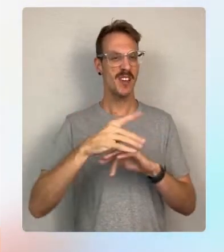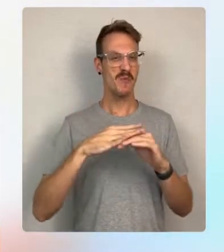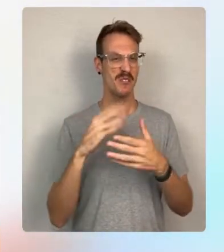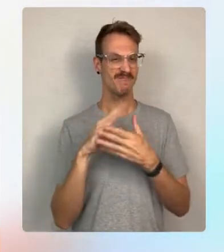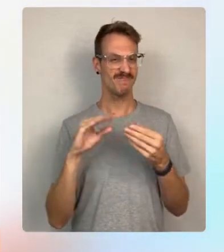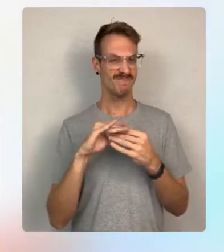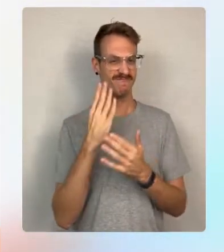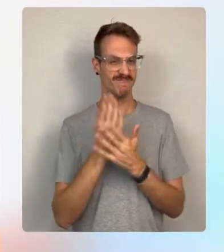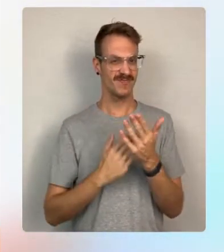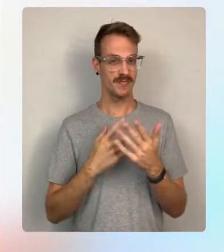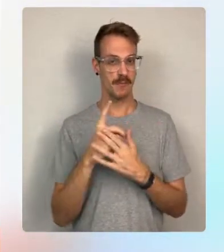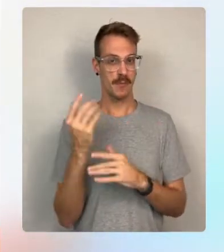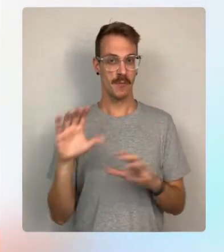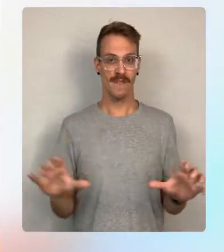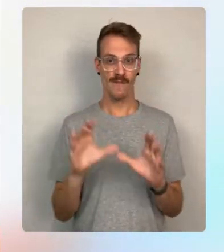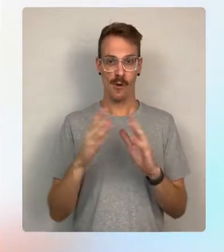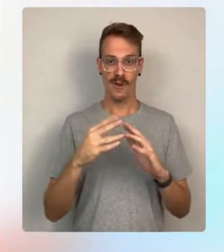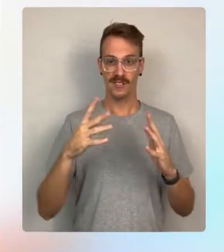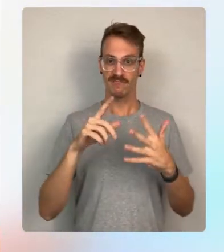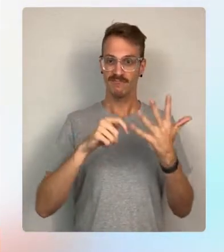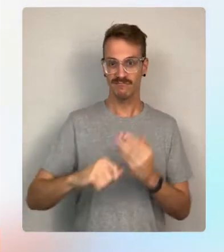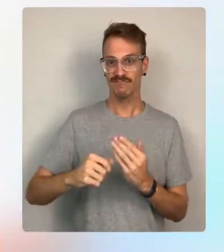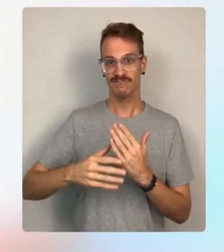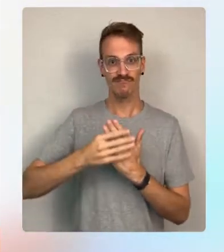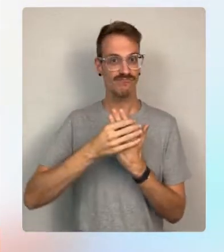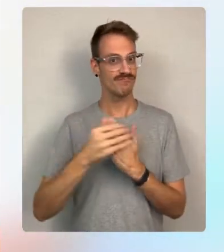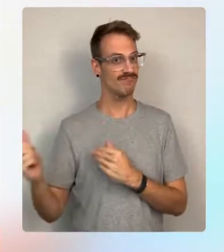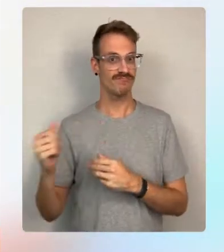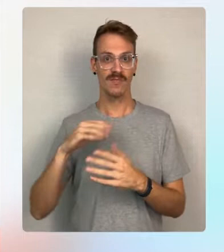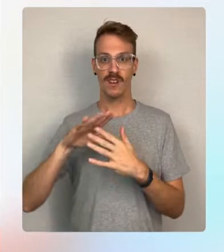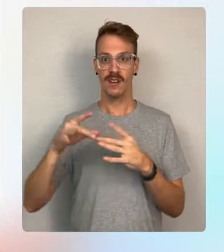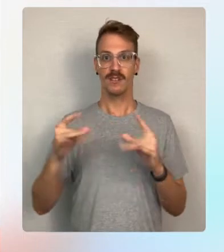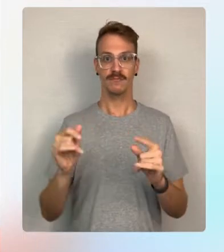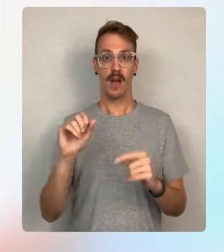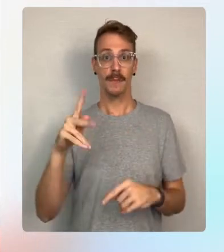of the performance optimizations that we've been working on in the last year.